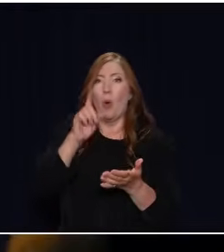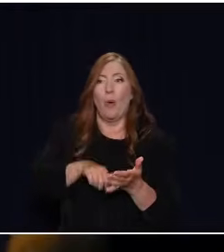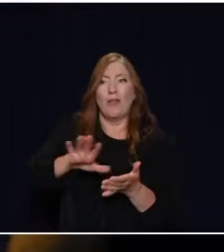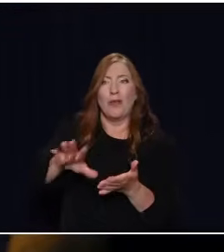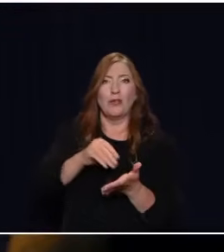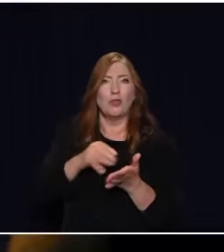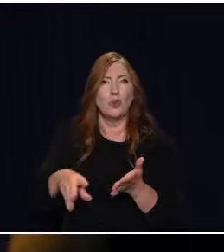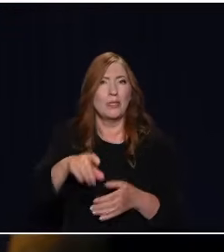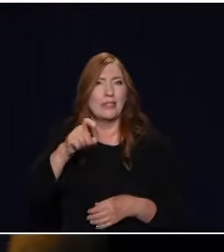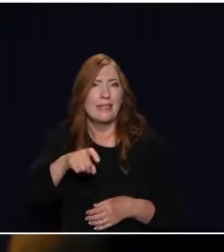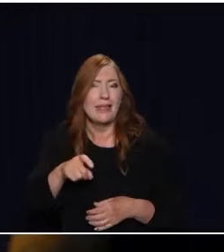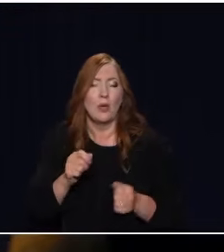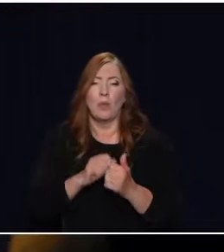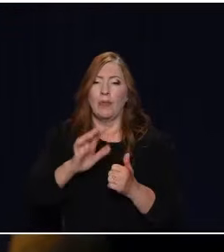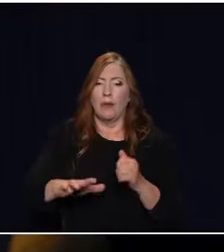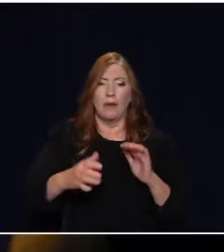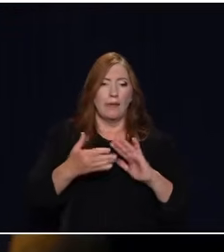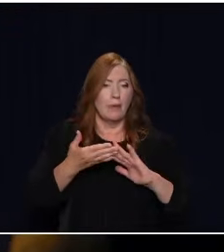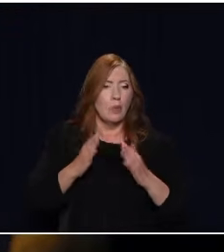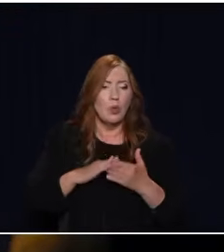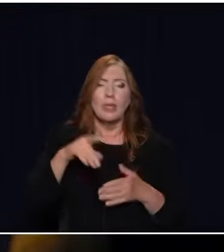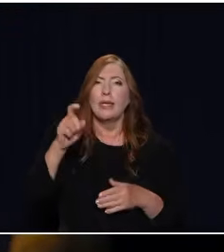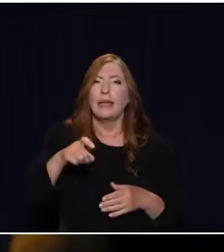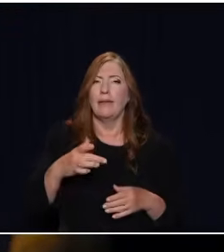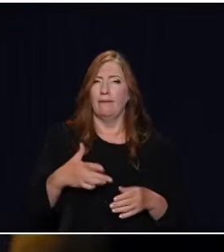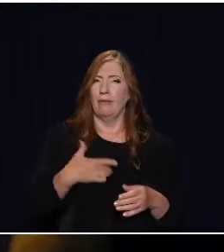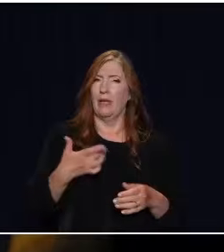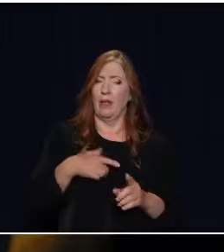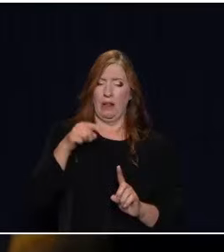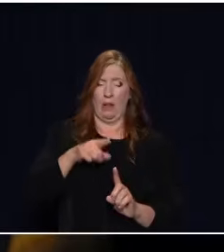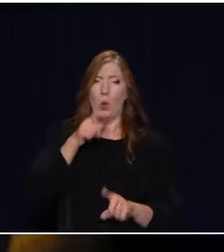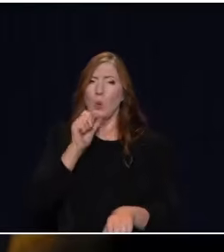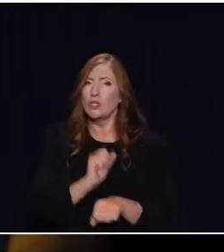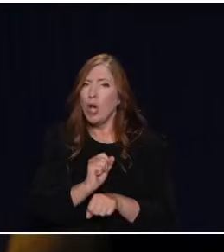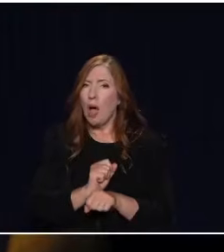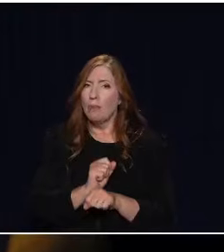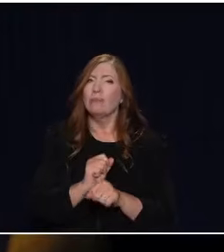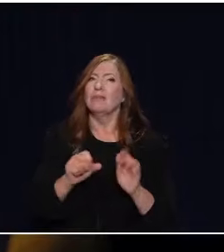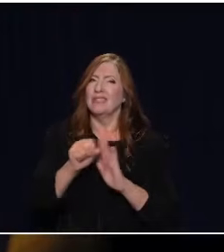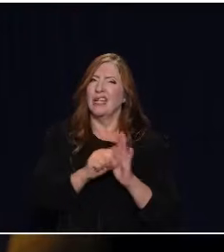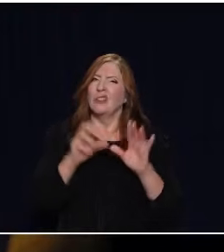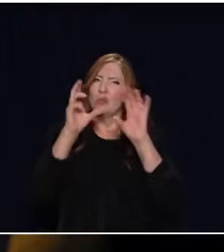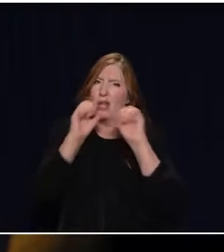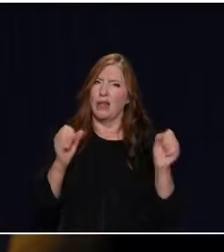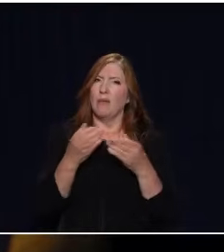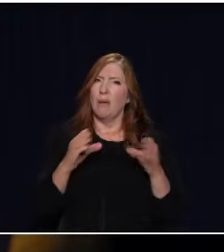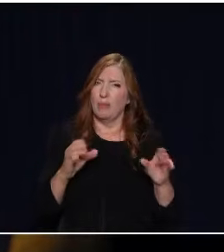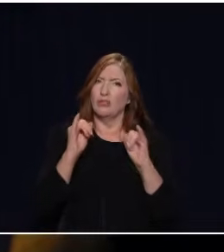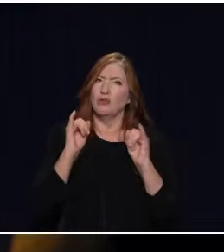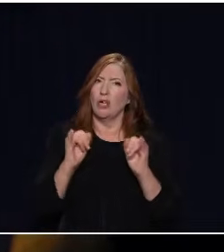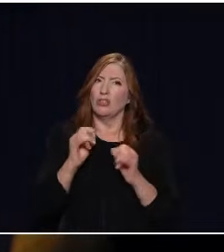IF A SCHOOL IS ASKING FOR A COUNSELOR OR SOCIAL WORKER, SIMILARLY.